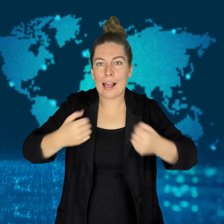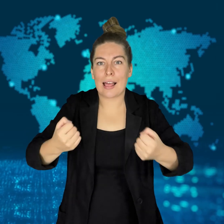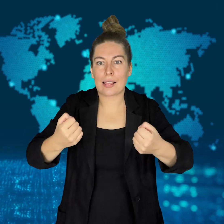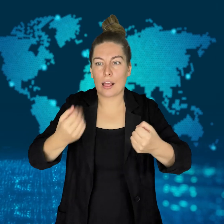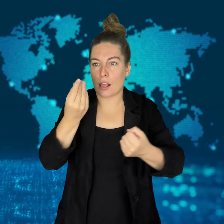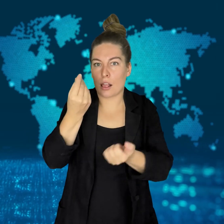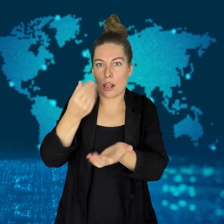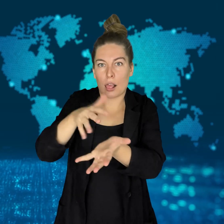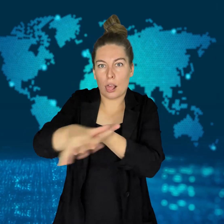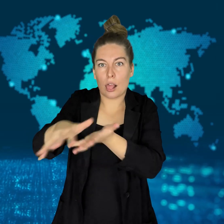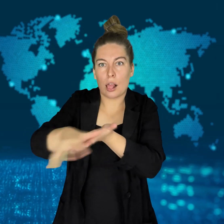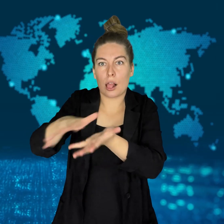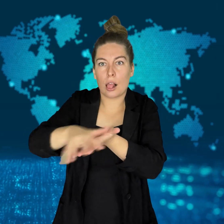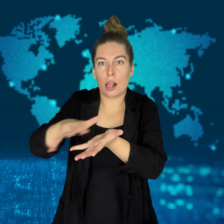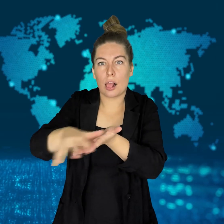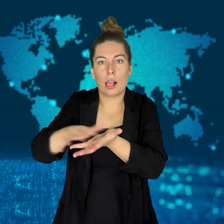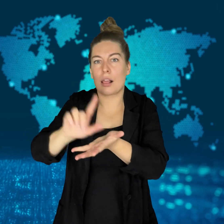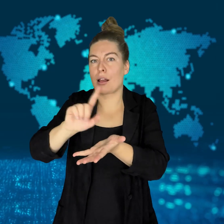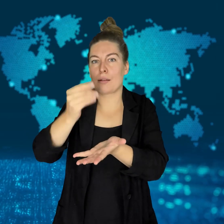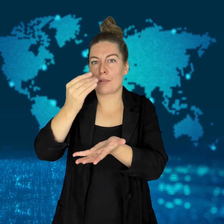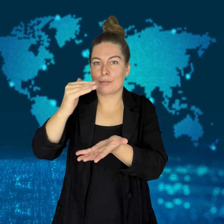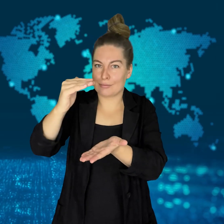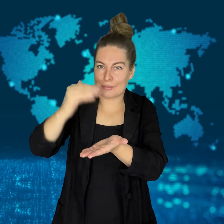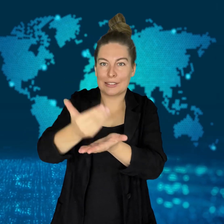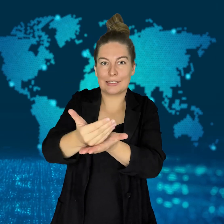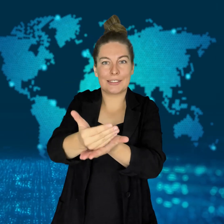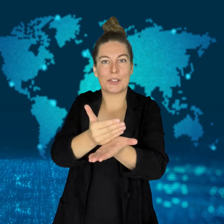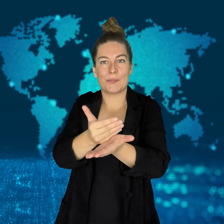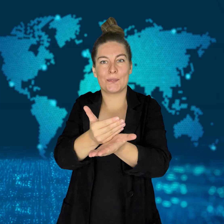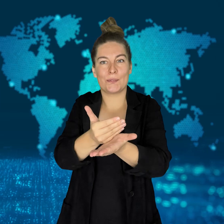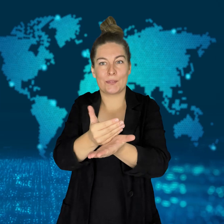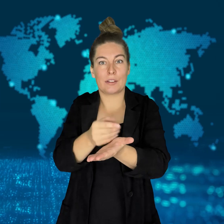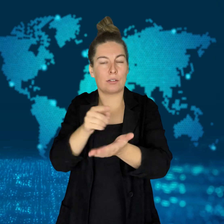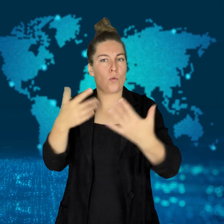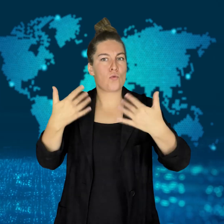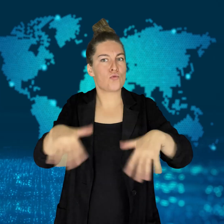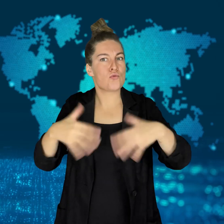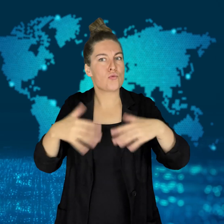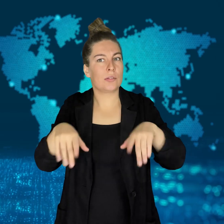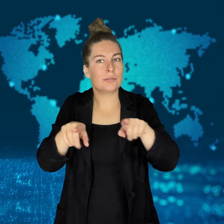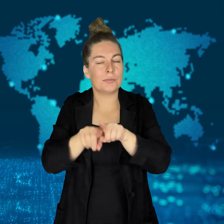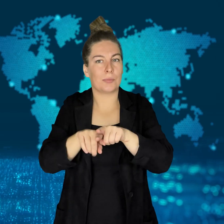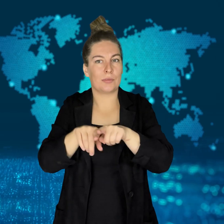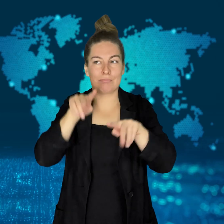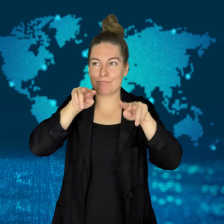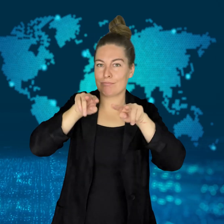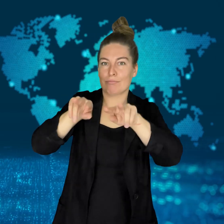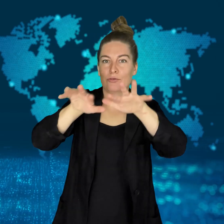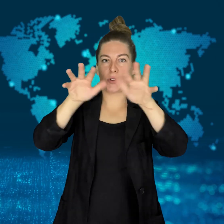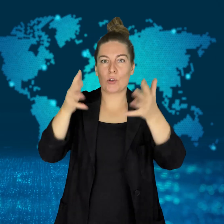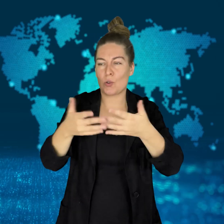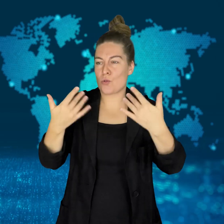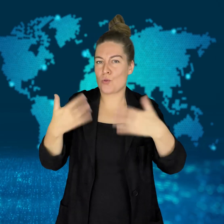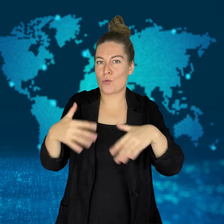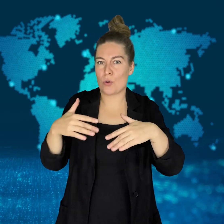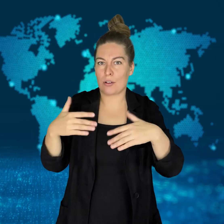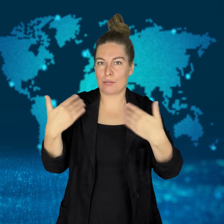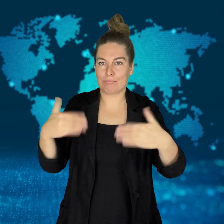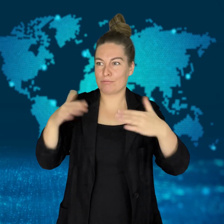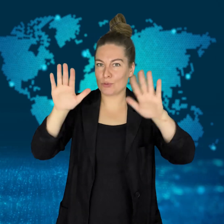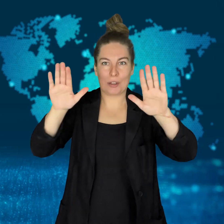The bill's intent was to prevent deaths and save billions in healthcare costs.